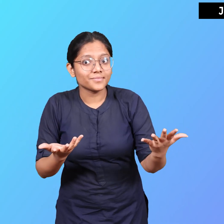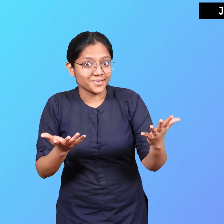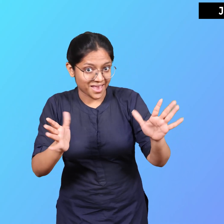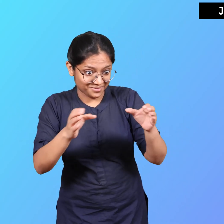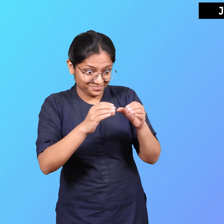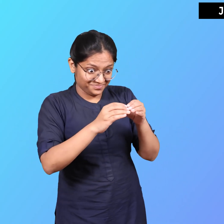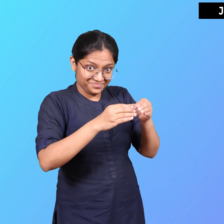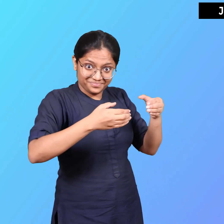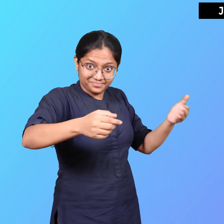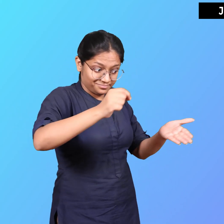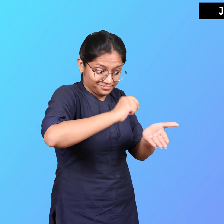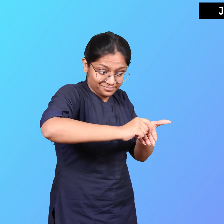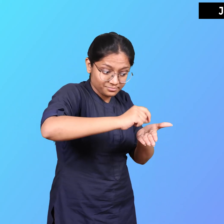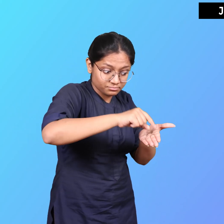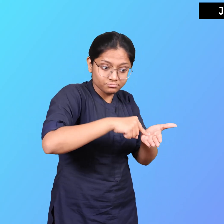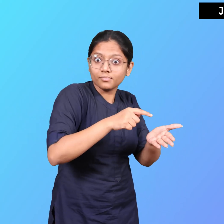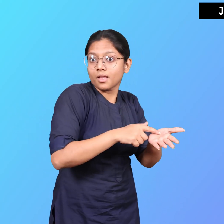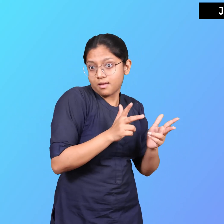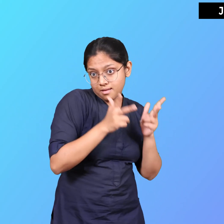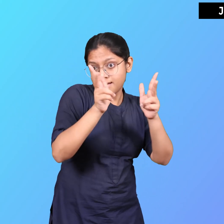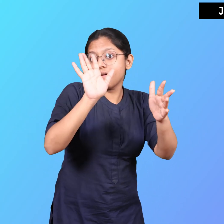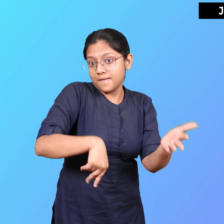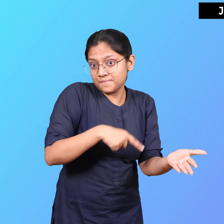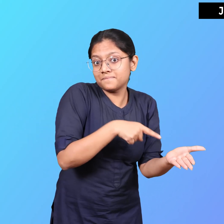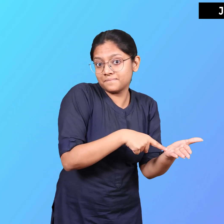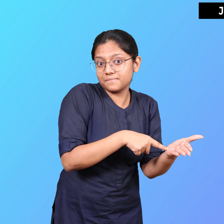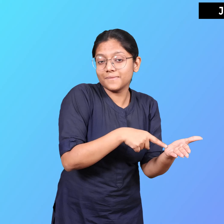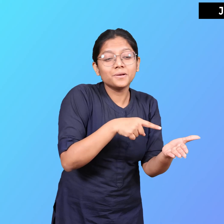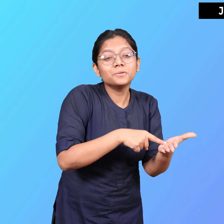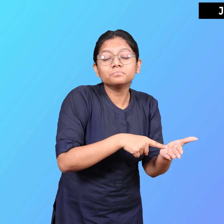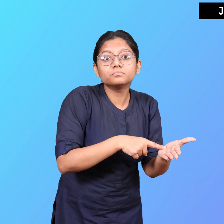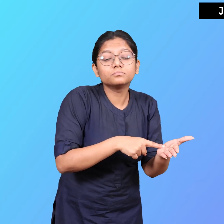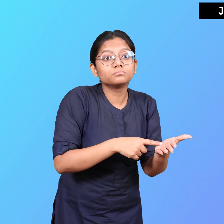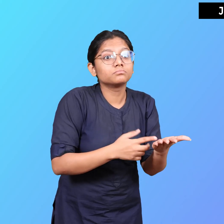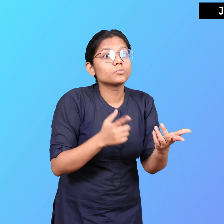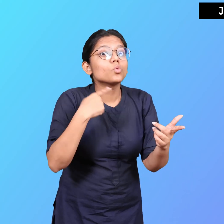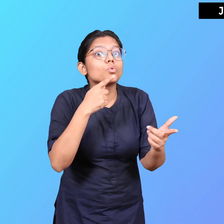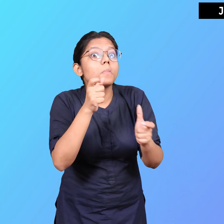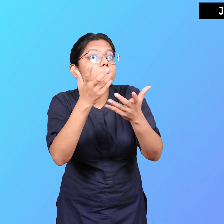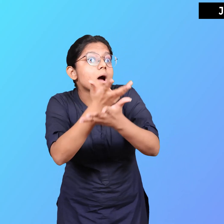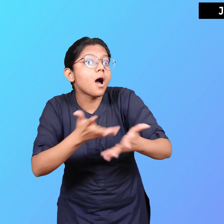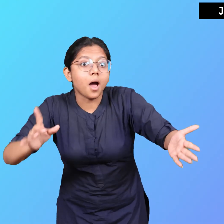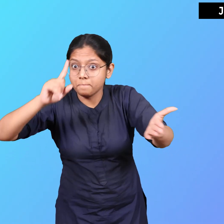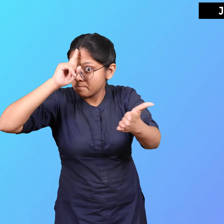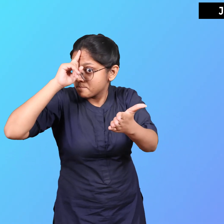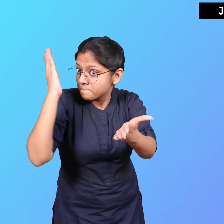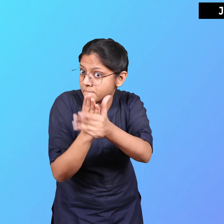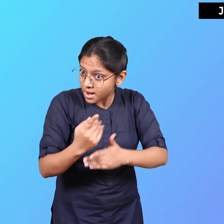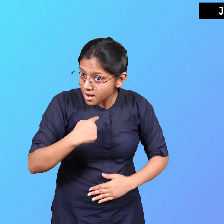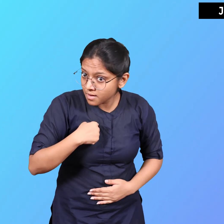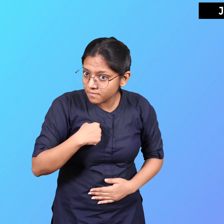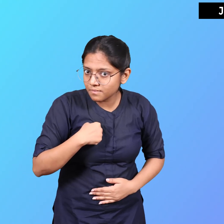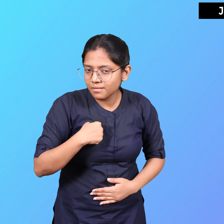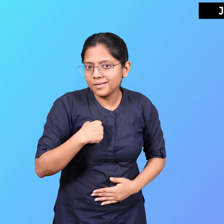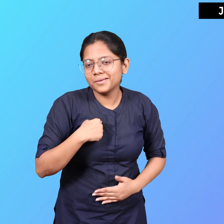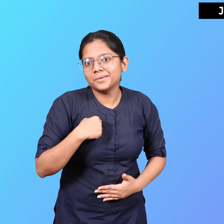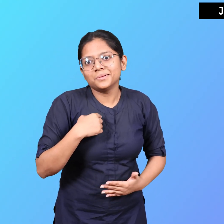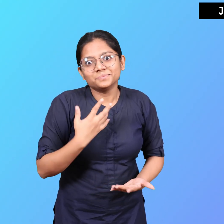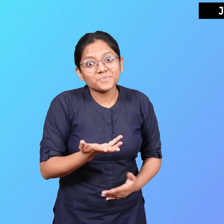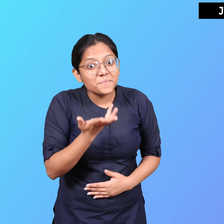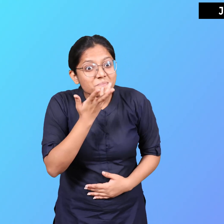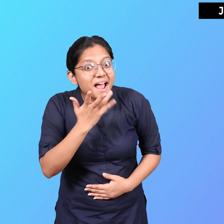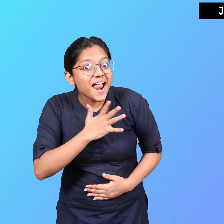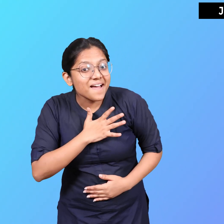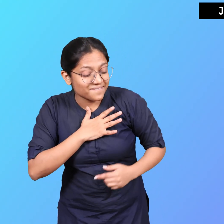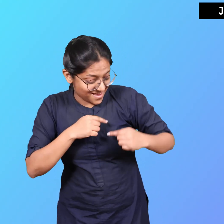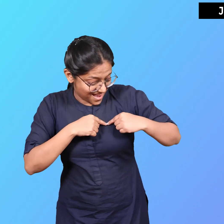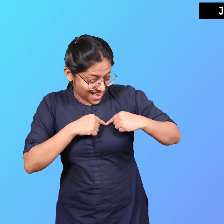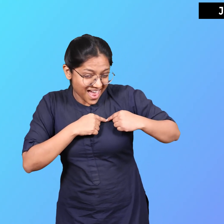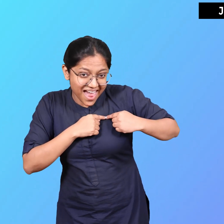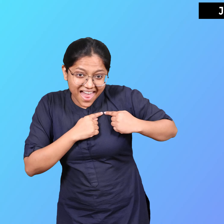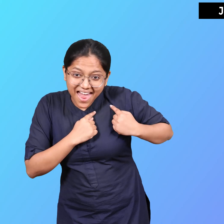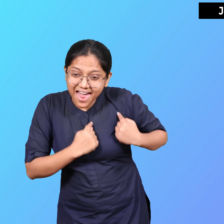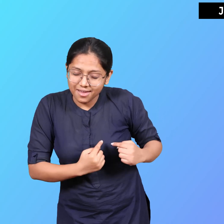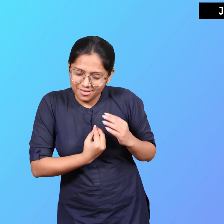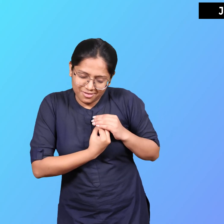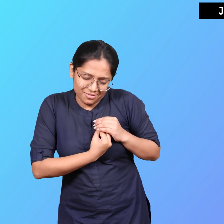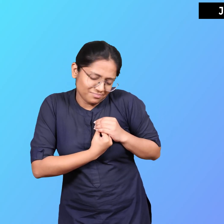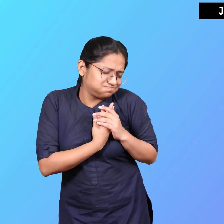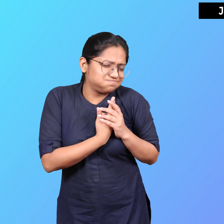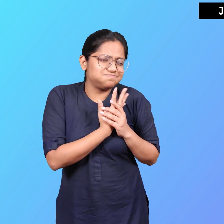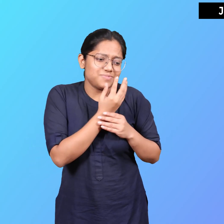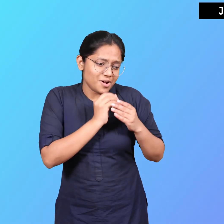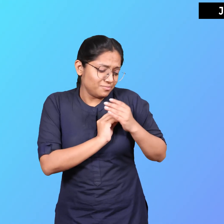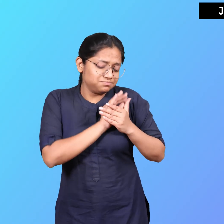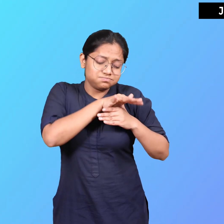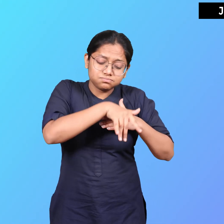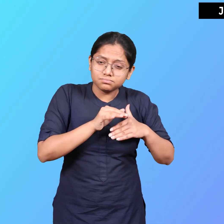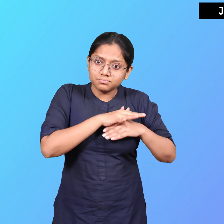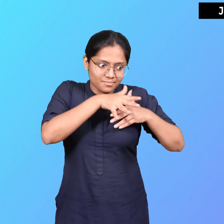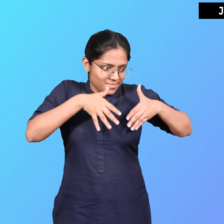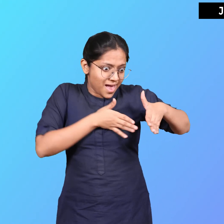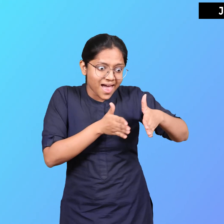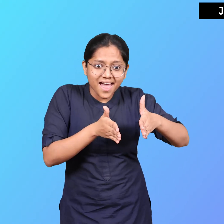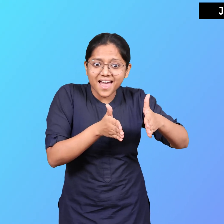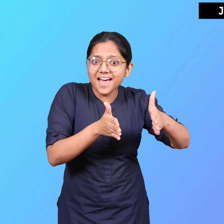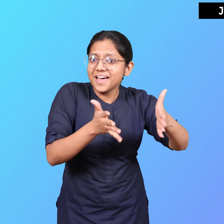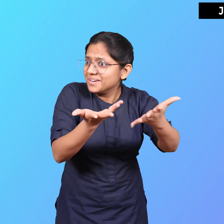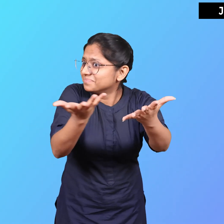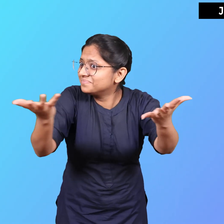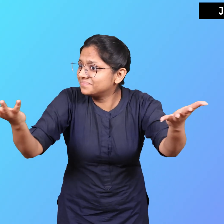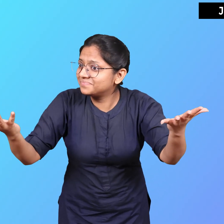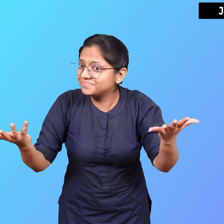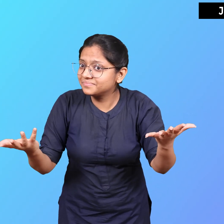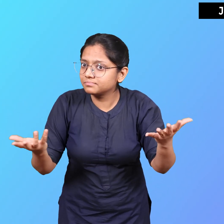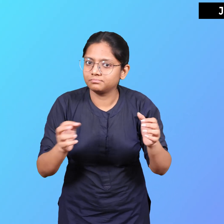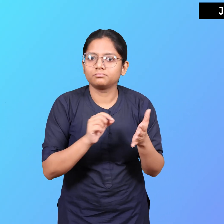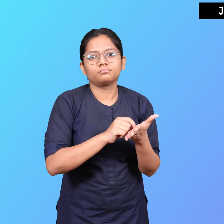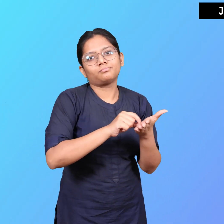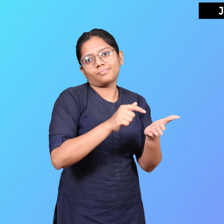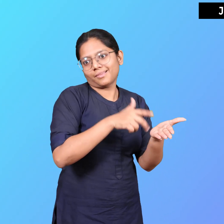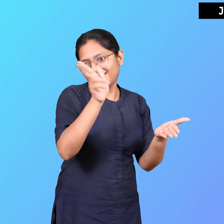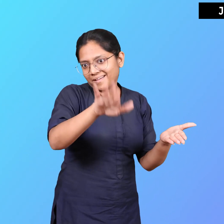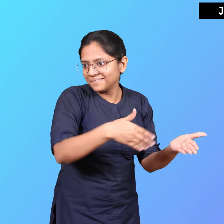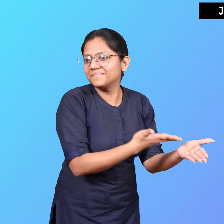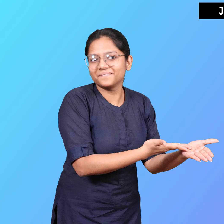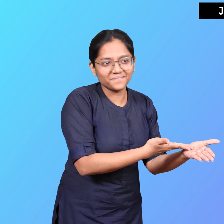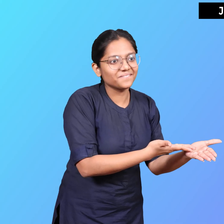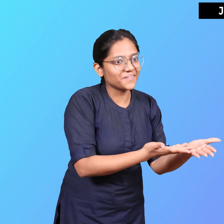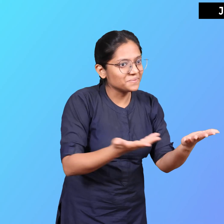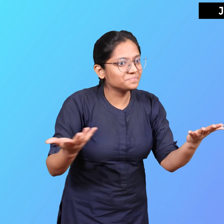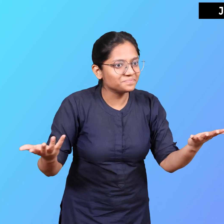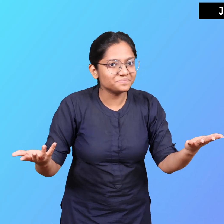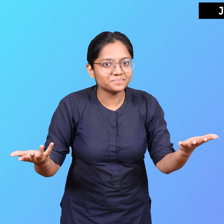If anyone believes in me, rivers of living water will flow out from their heart. That is what the Scriptures say.”